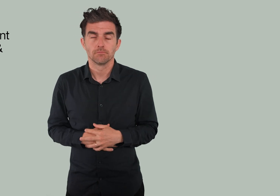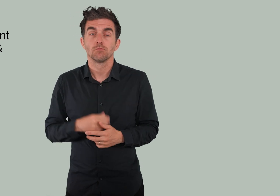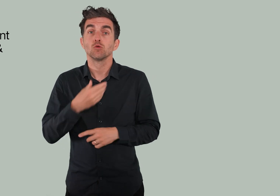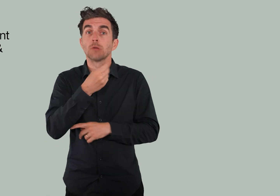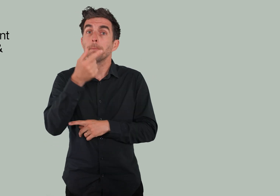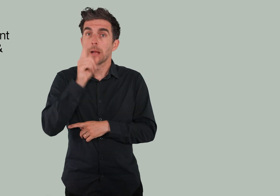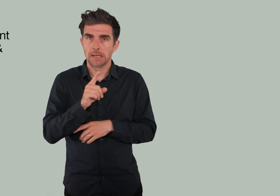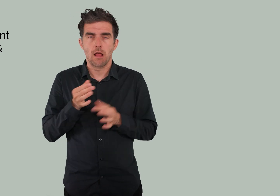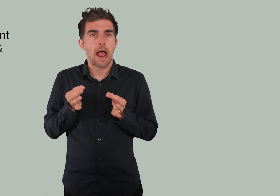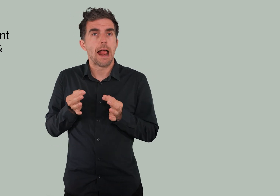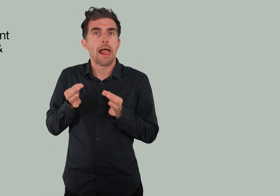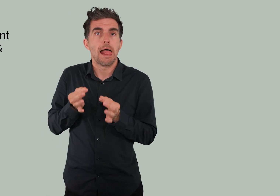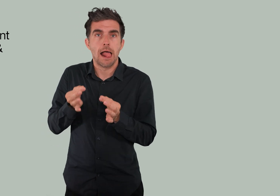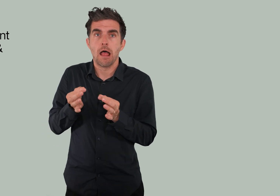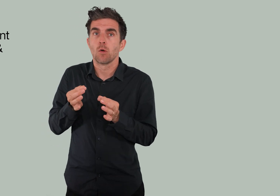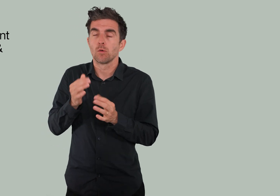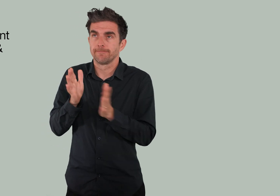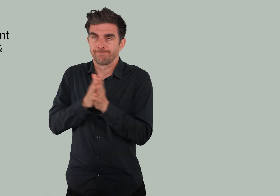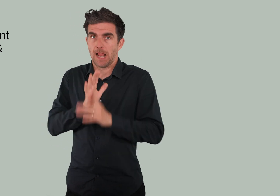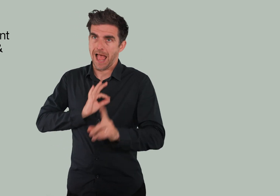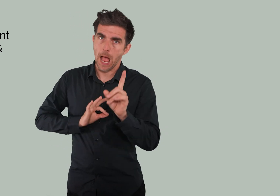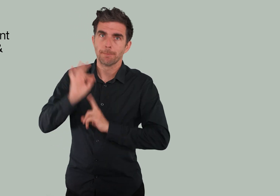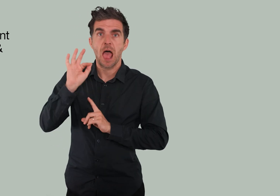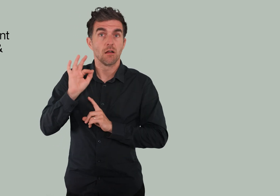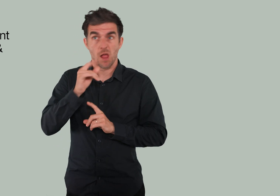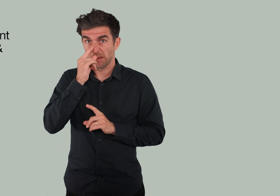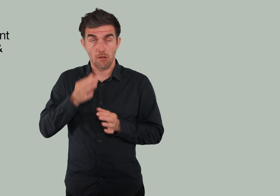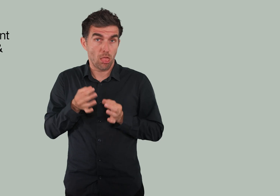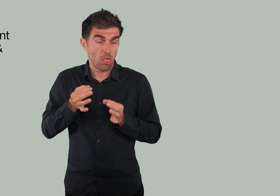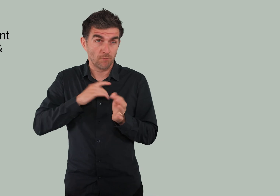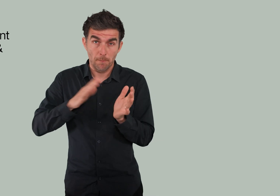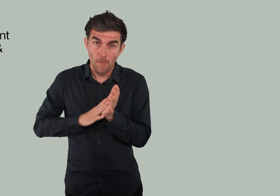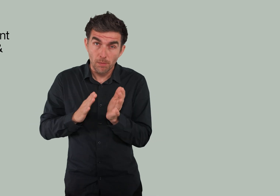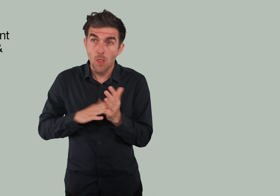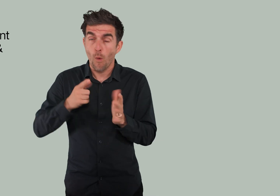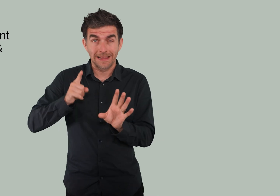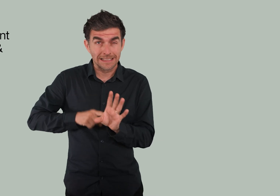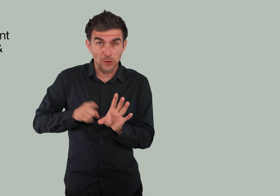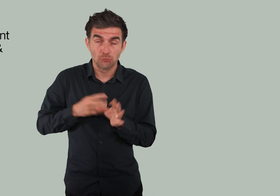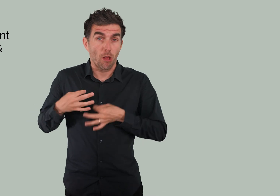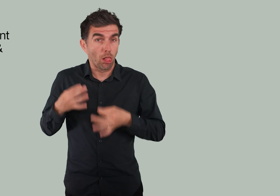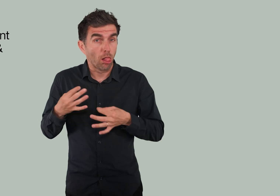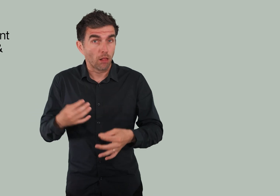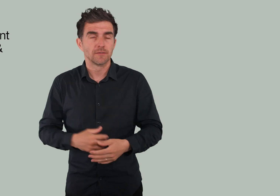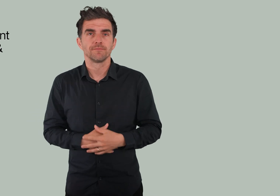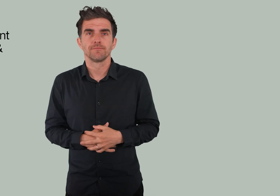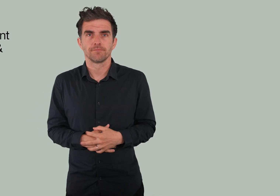Some people may delay starting an application for months or years.